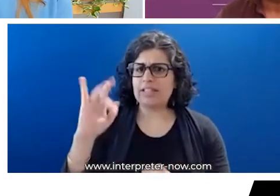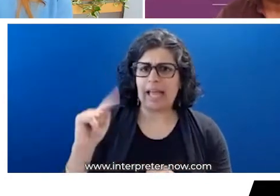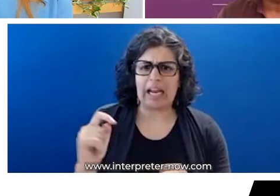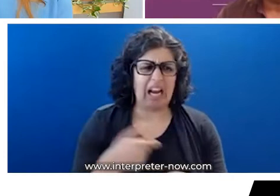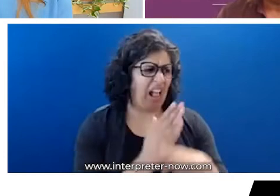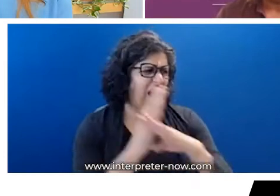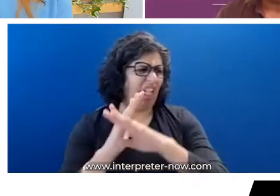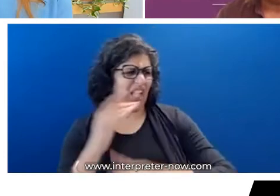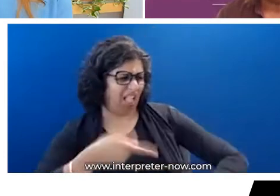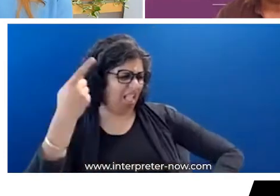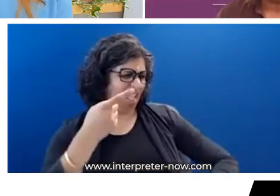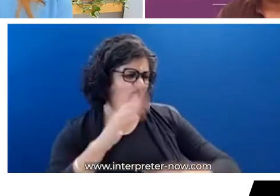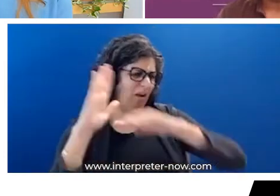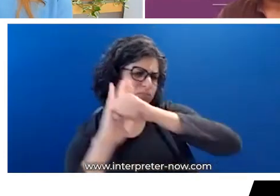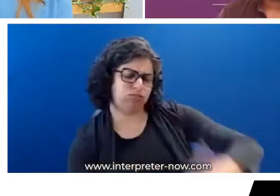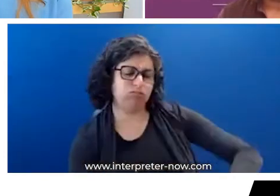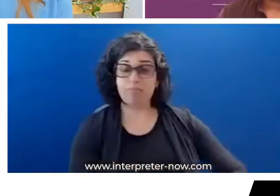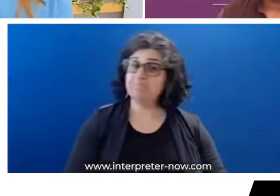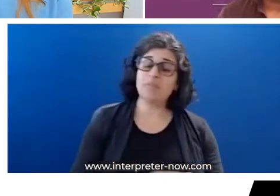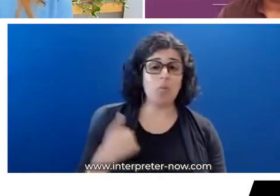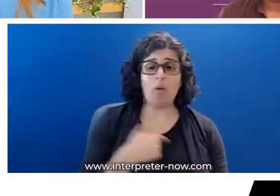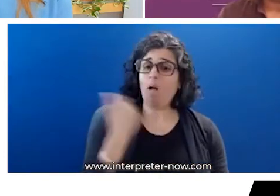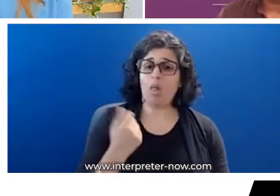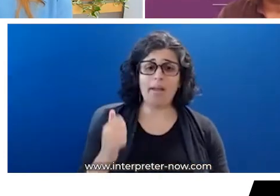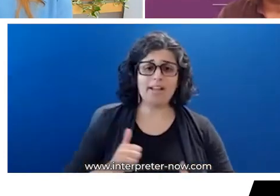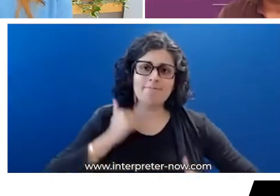path. We were always really ambitious and had a lot of drive.